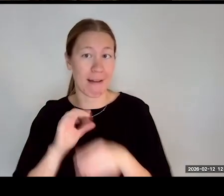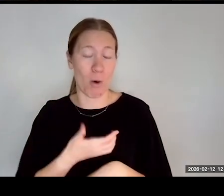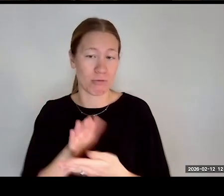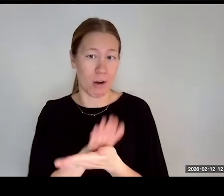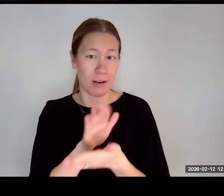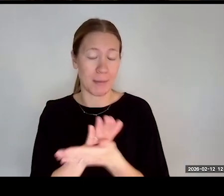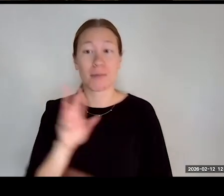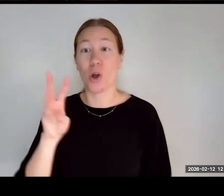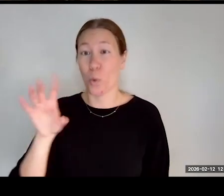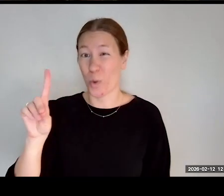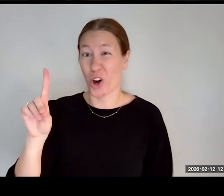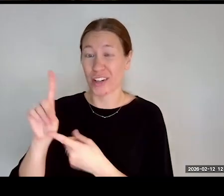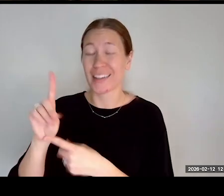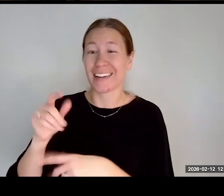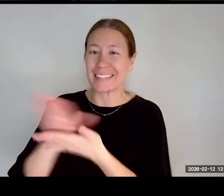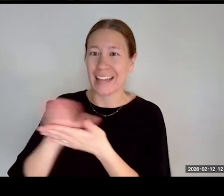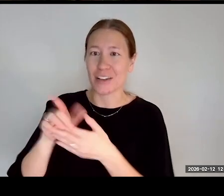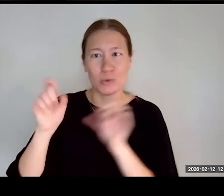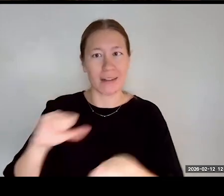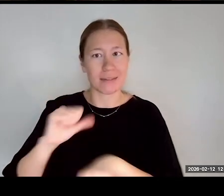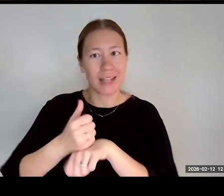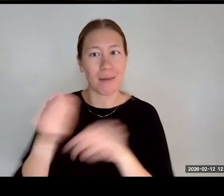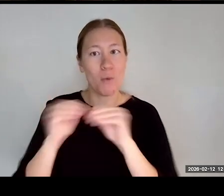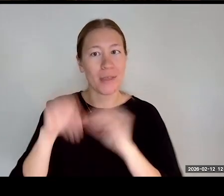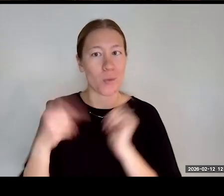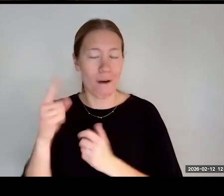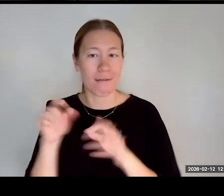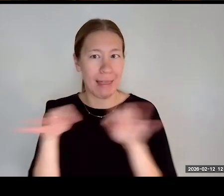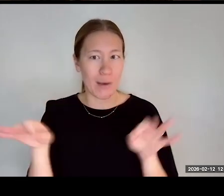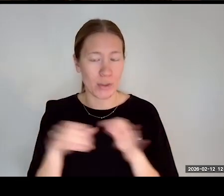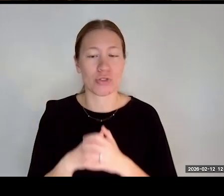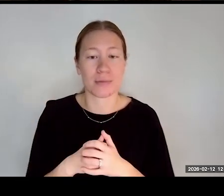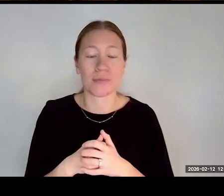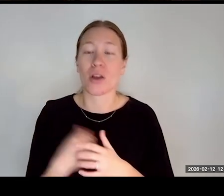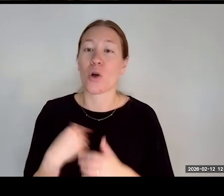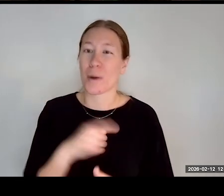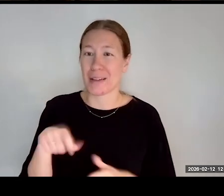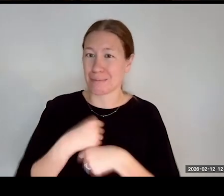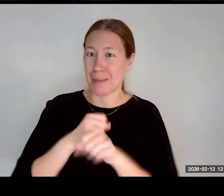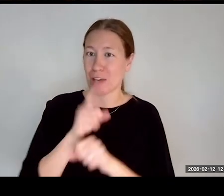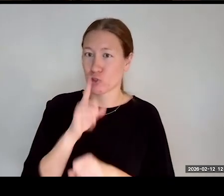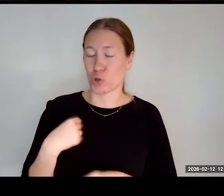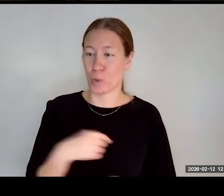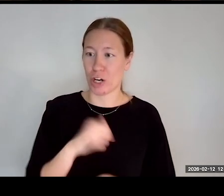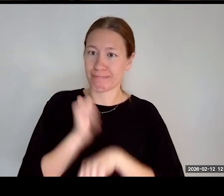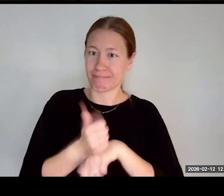because it does allow you to define more than one language. We also wanna make sure that we are inserting a document title, but that should be in the properties,